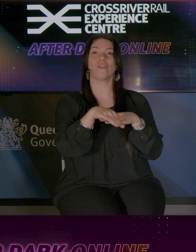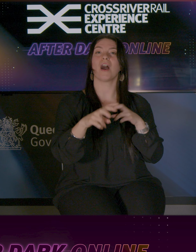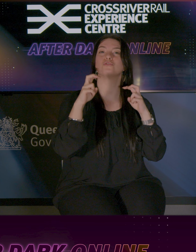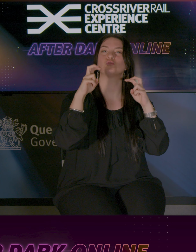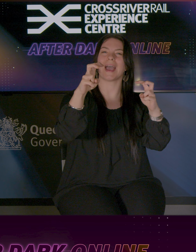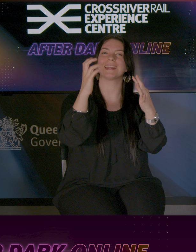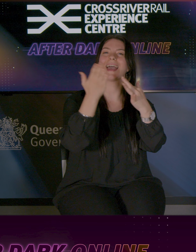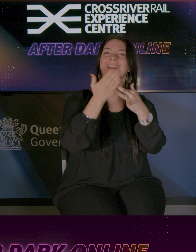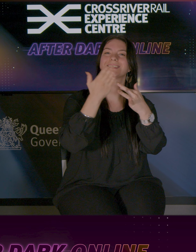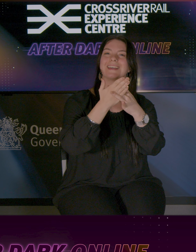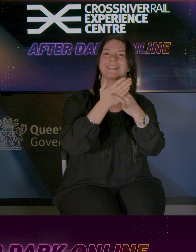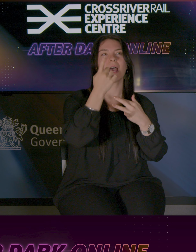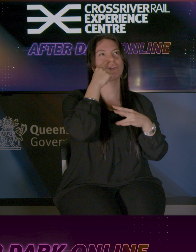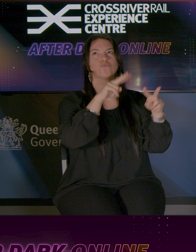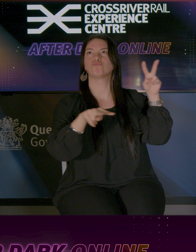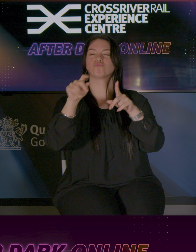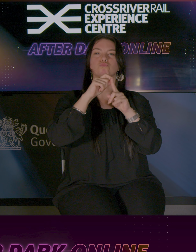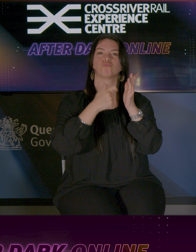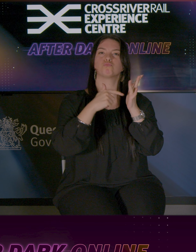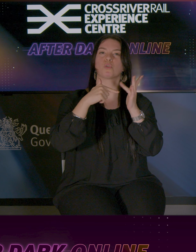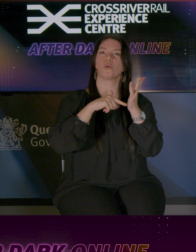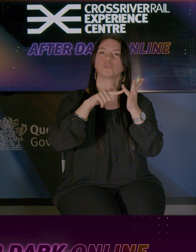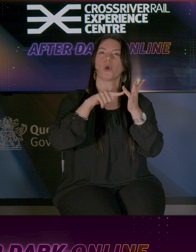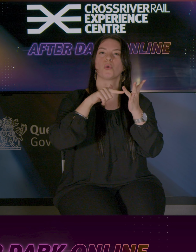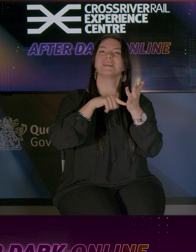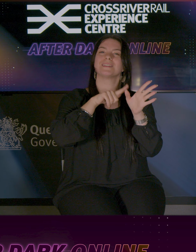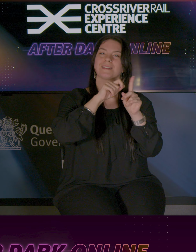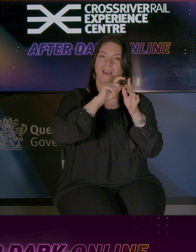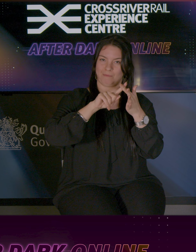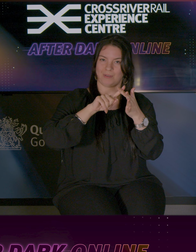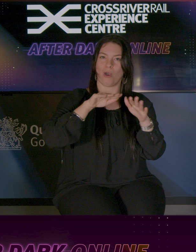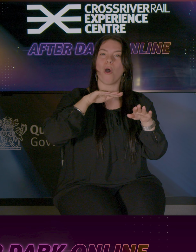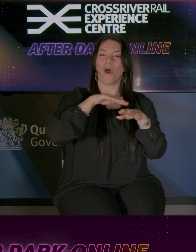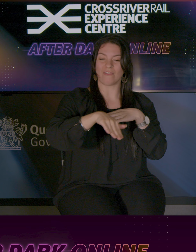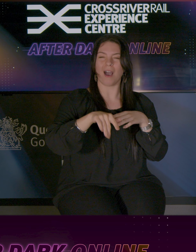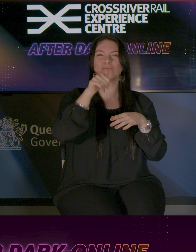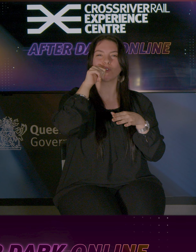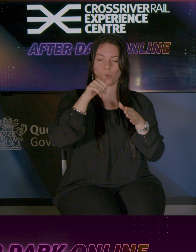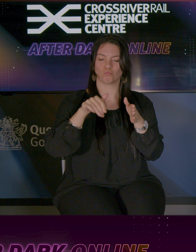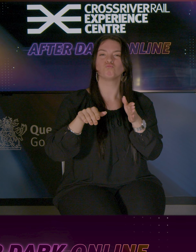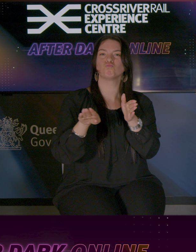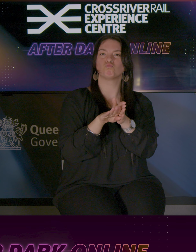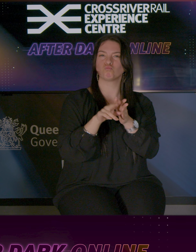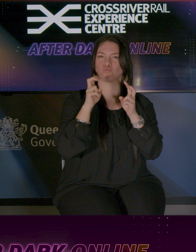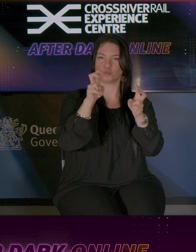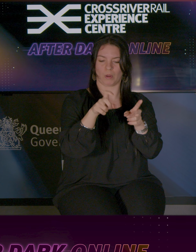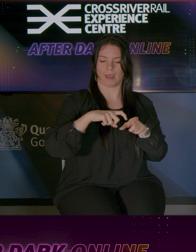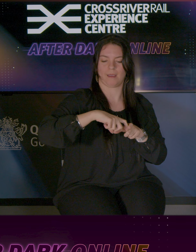and product typing around Gap fillers and at stations what I mean by this is the gap between